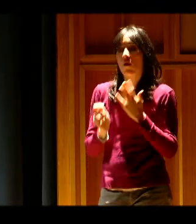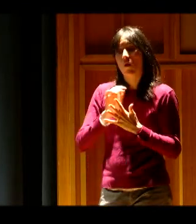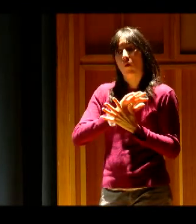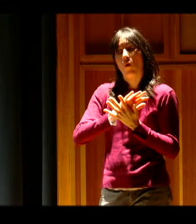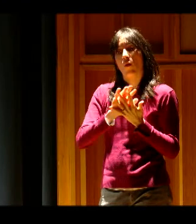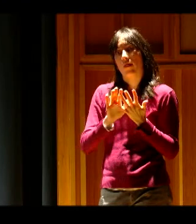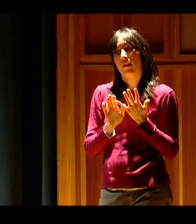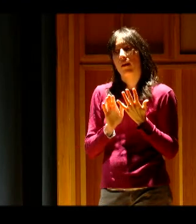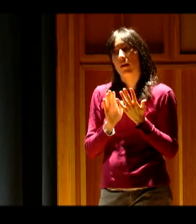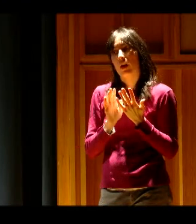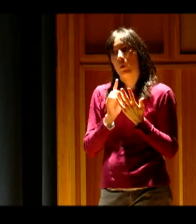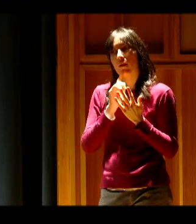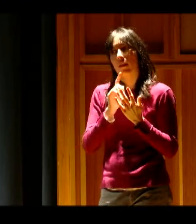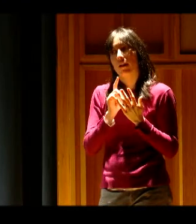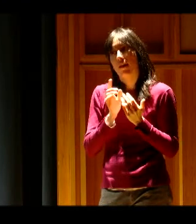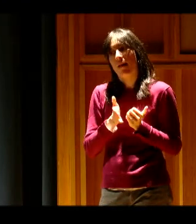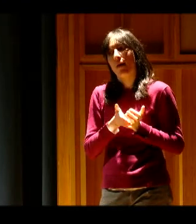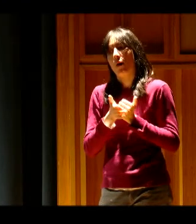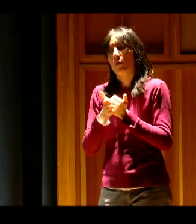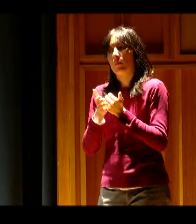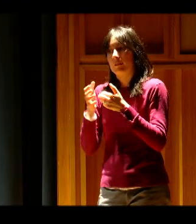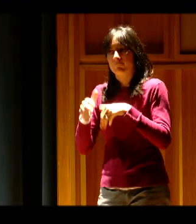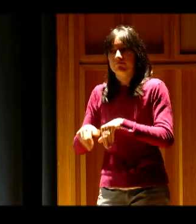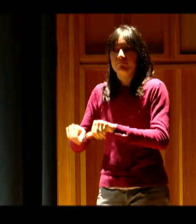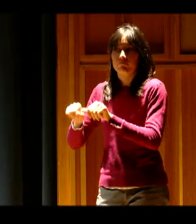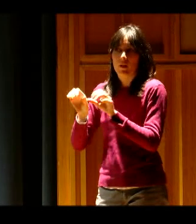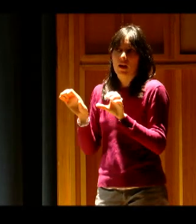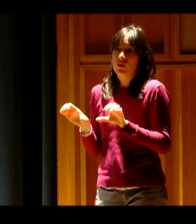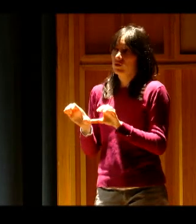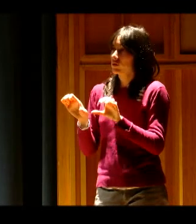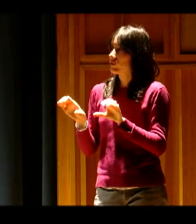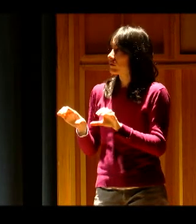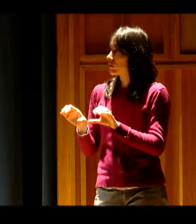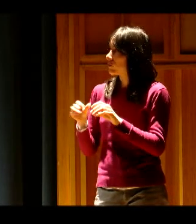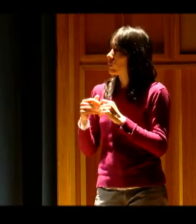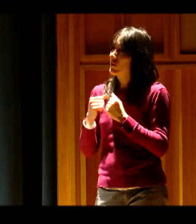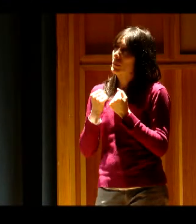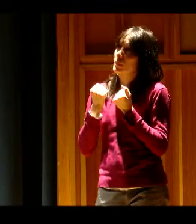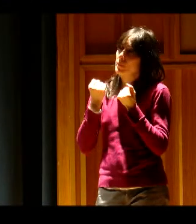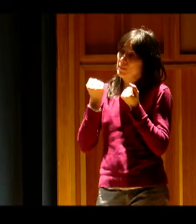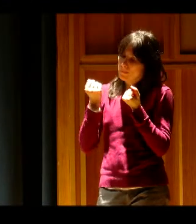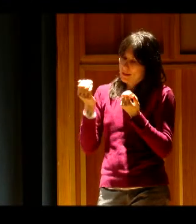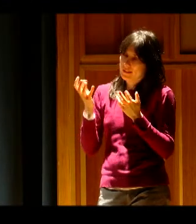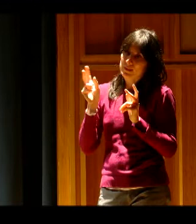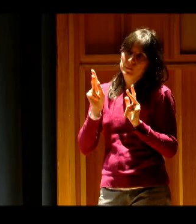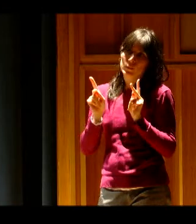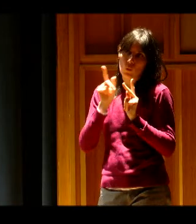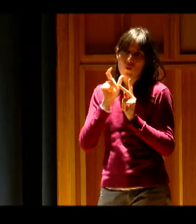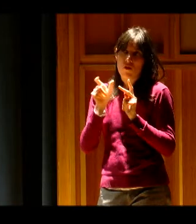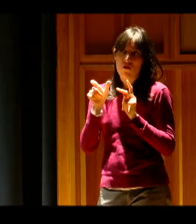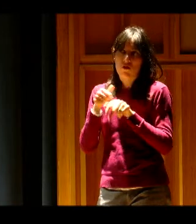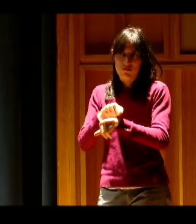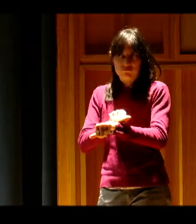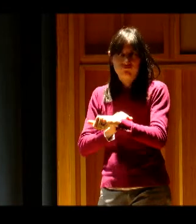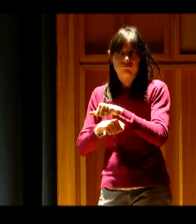We have an enormous number of people who are taking action all over, particularly the UK,